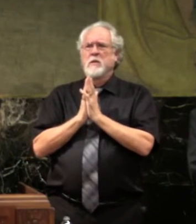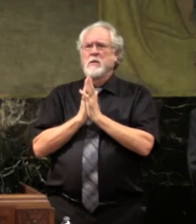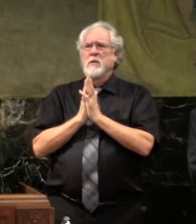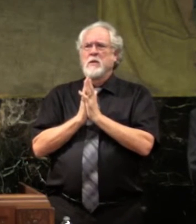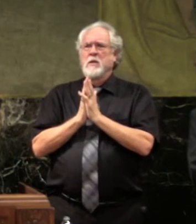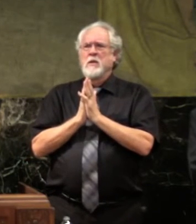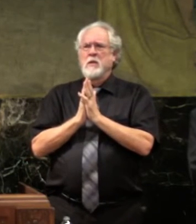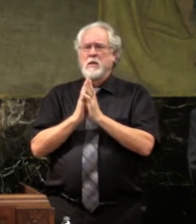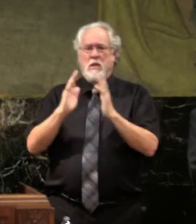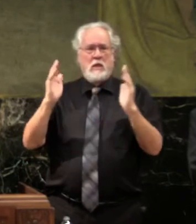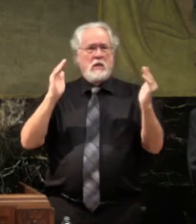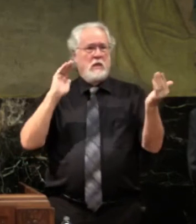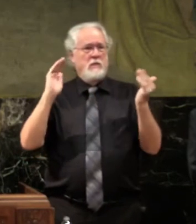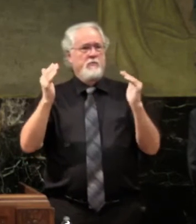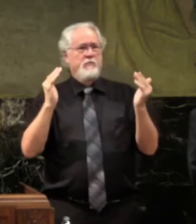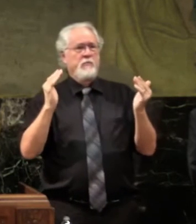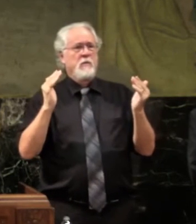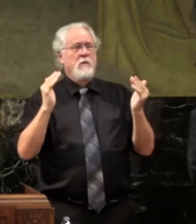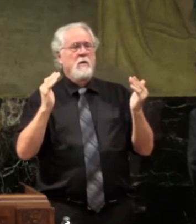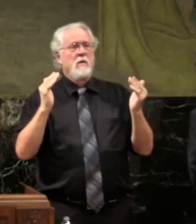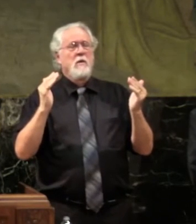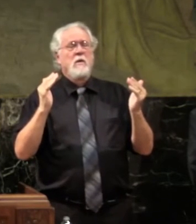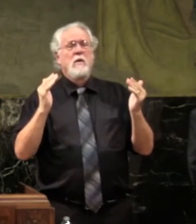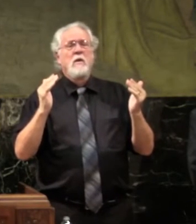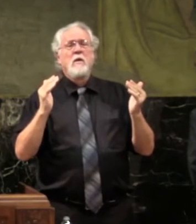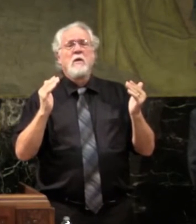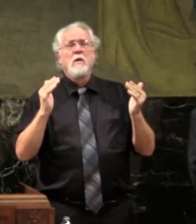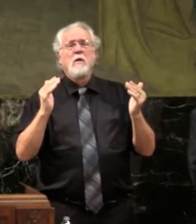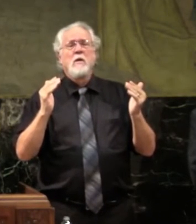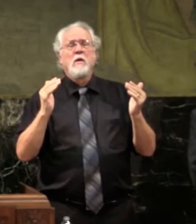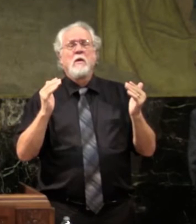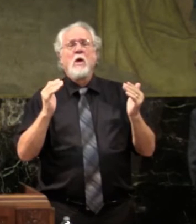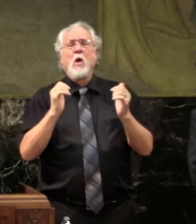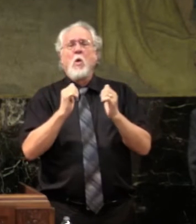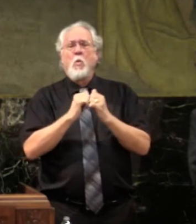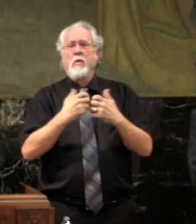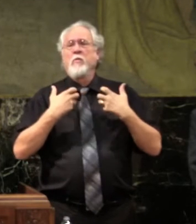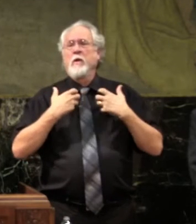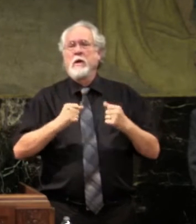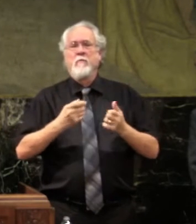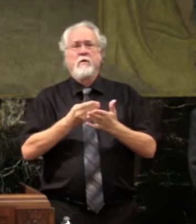or compare i guess i should say with recovery funding that's been given out